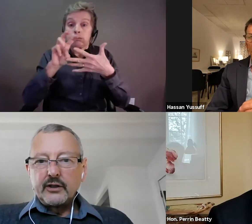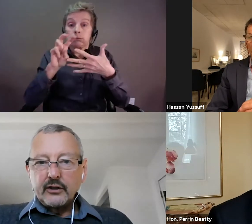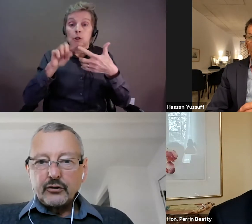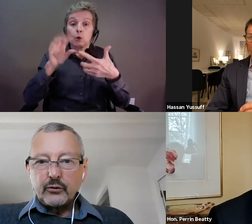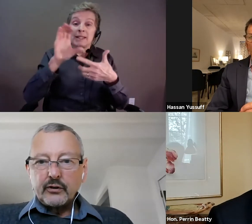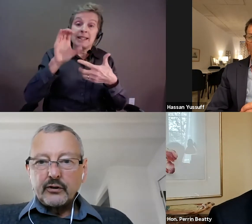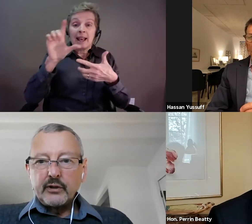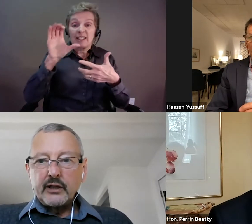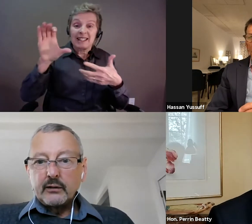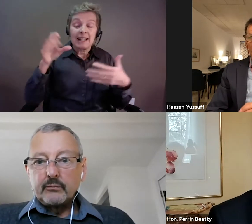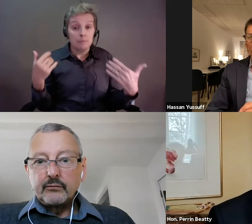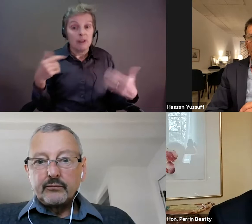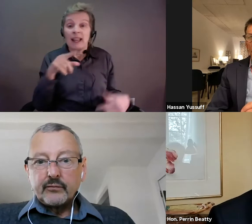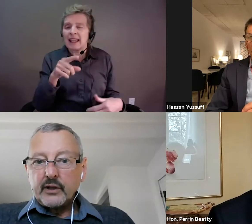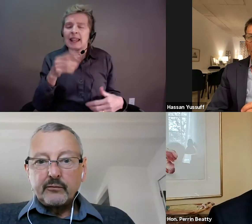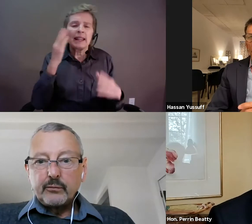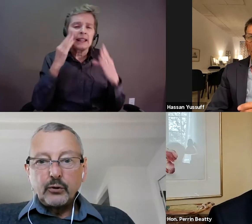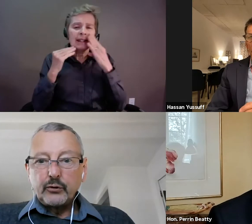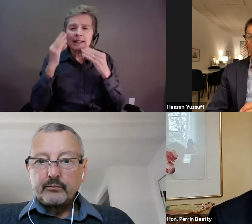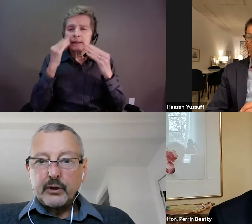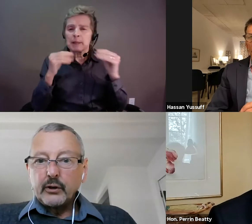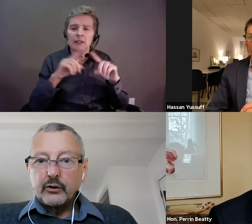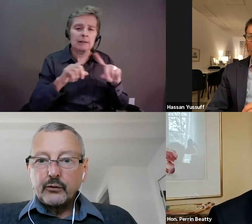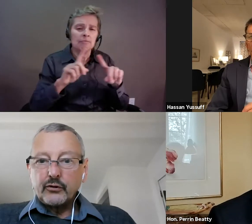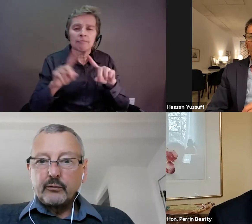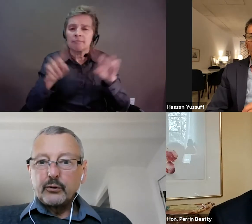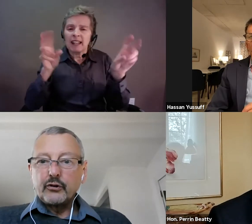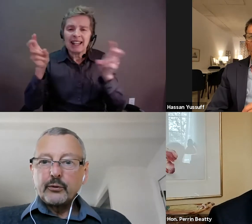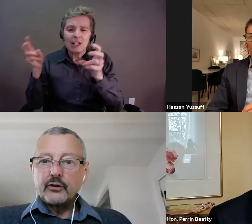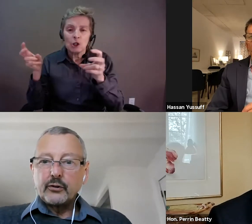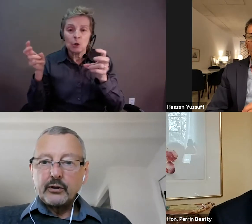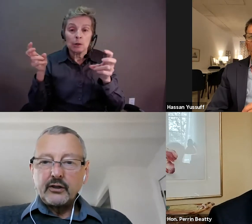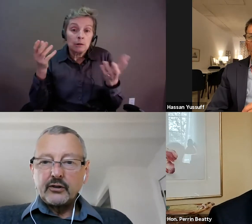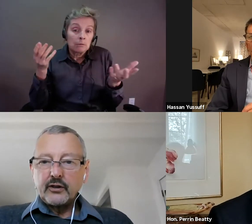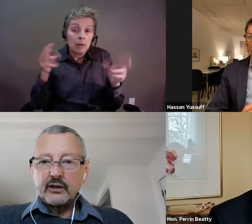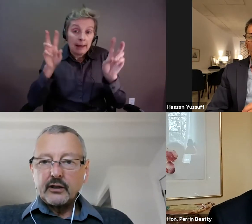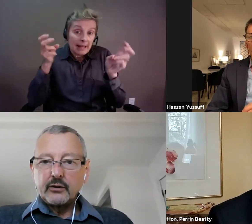the issues that may pose barriers for some persons with disabilities as they encounter